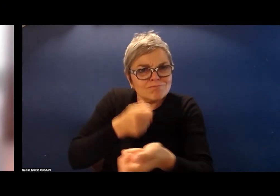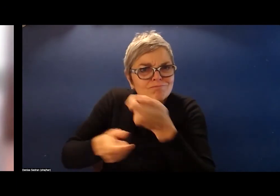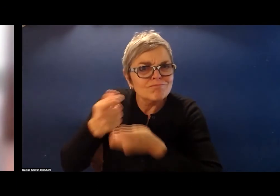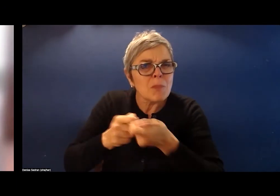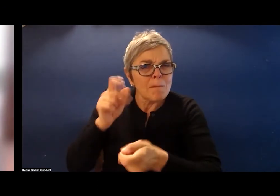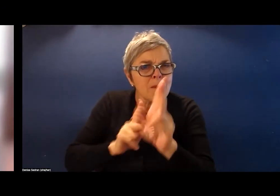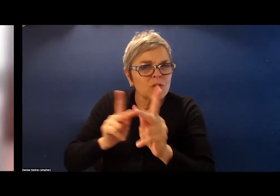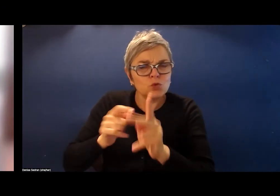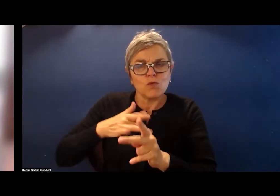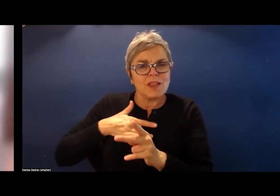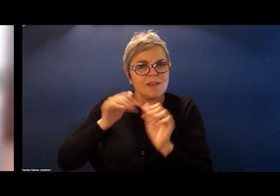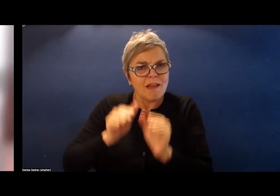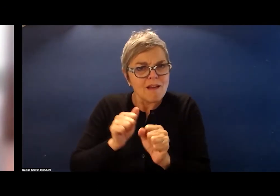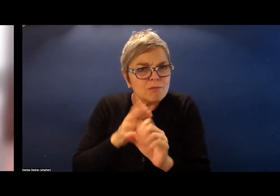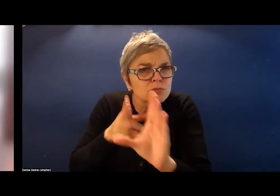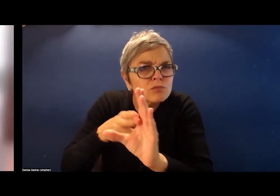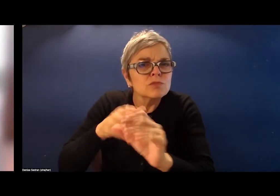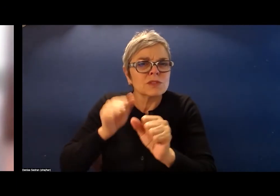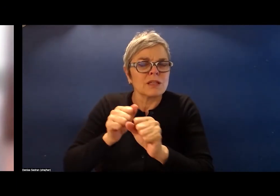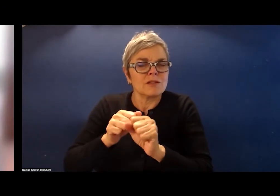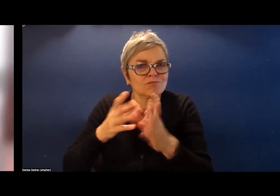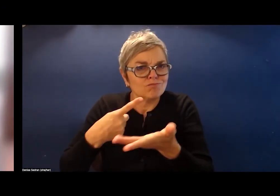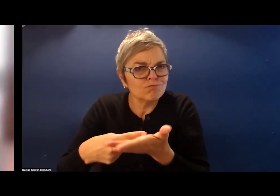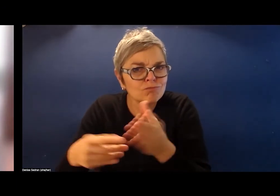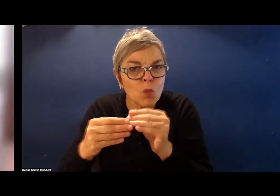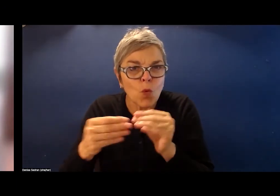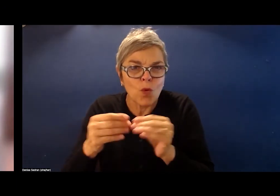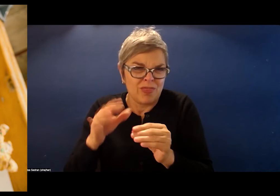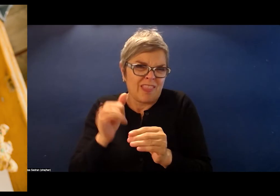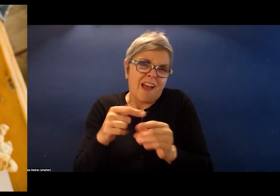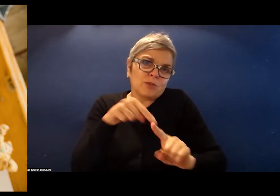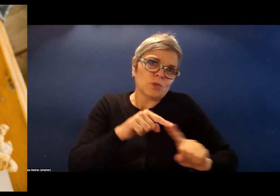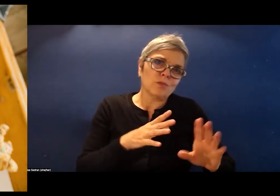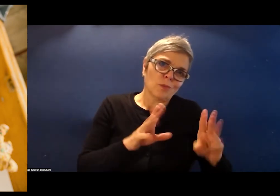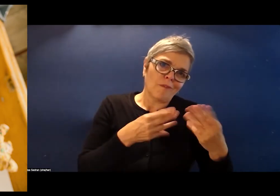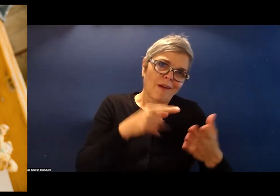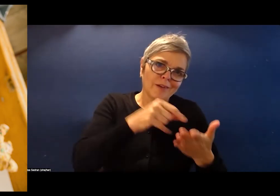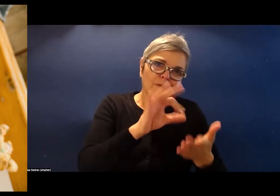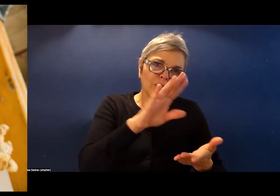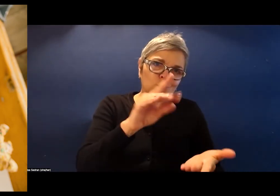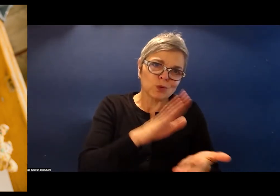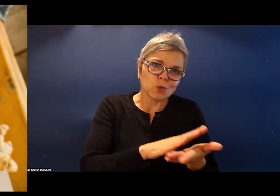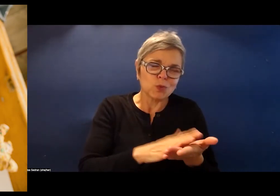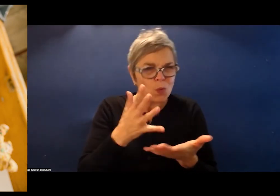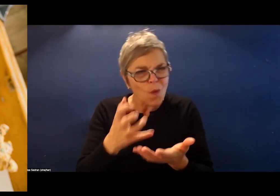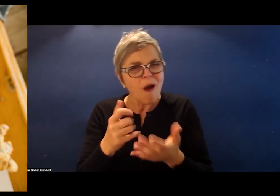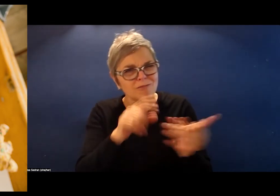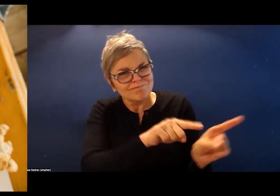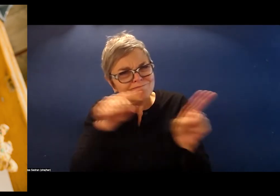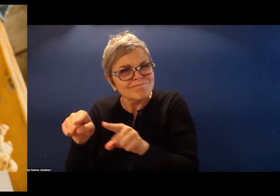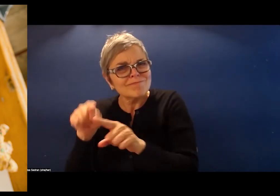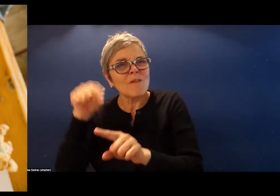And I think where the parallel does exist to that kind of issue around a marking system in a university